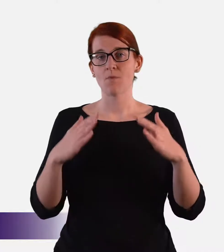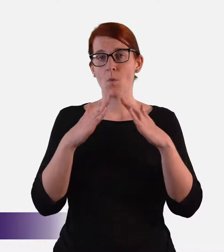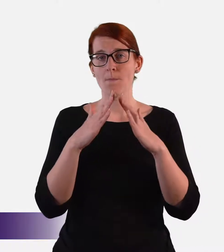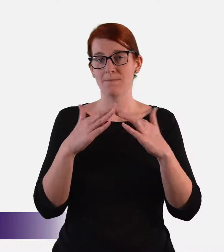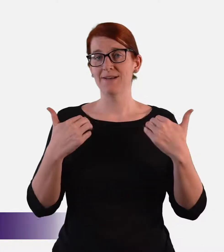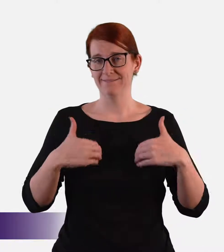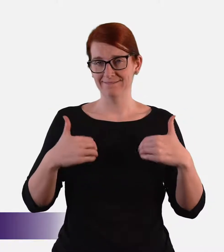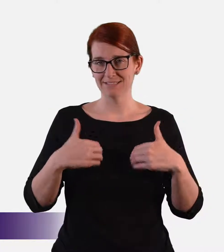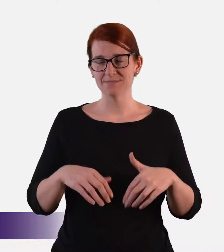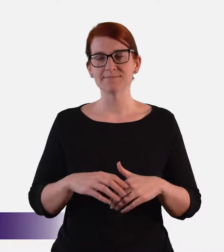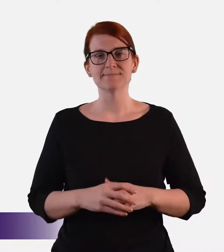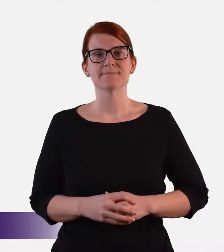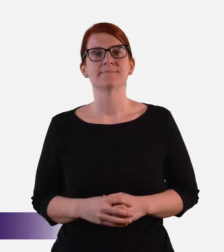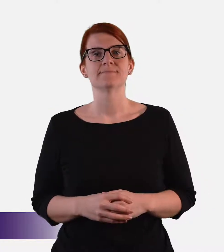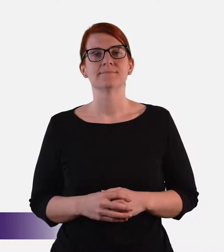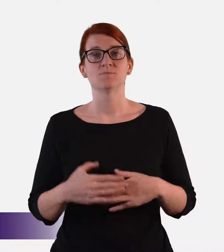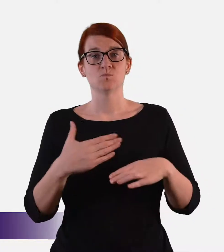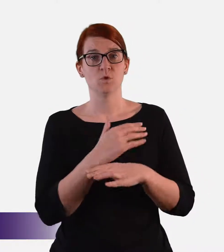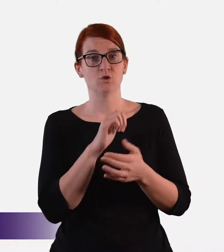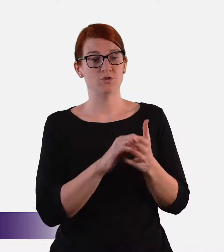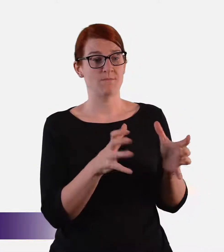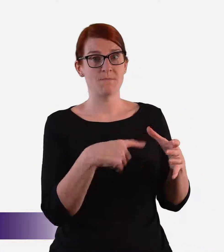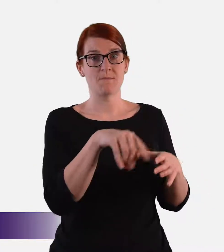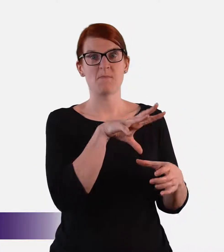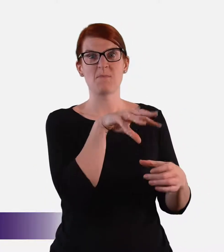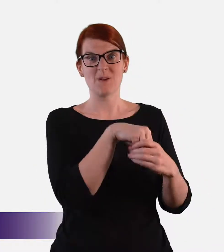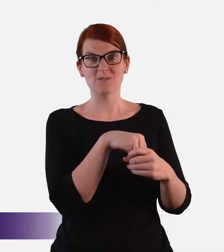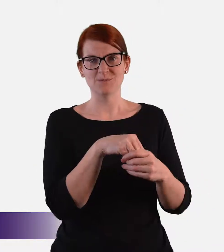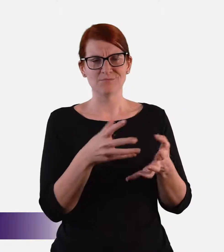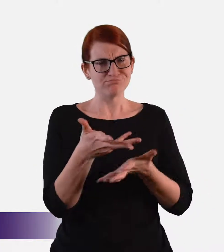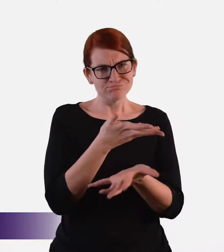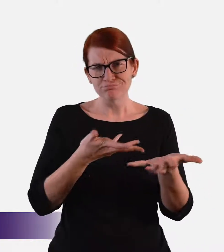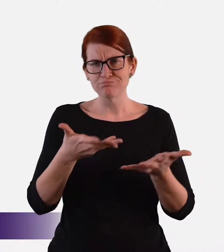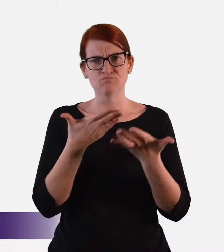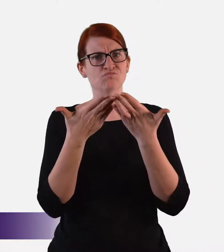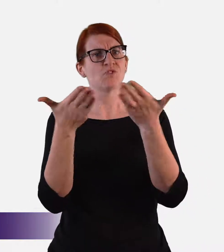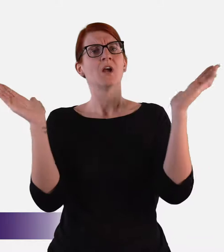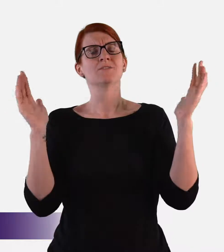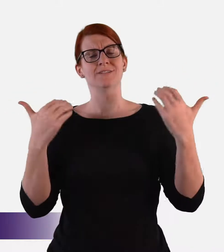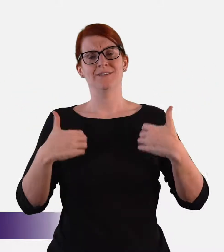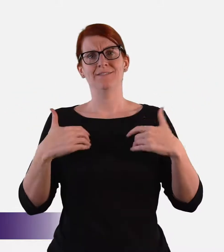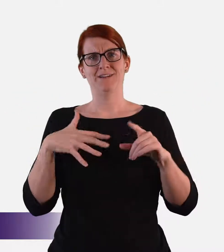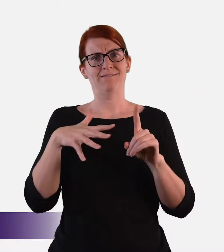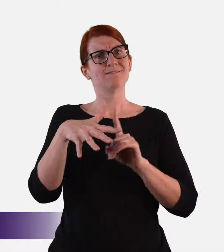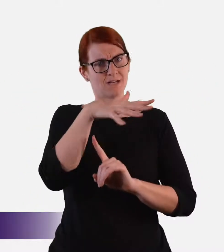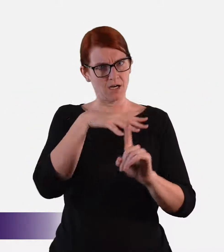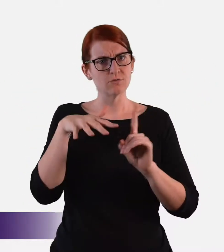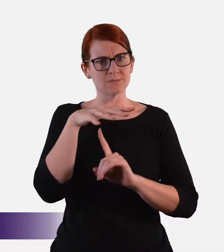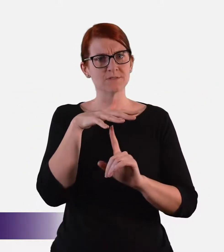Homes and living Workshop participants discussed a range of living environments,